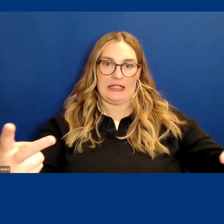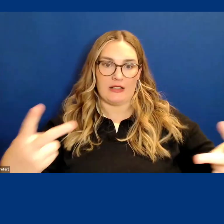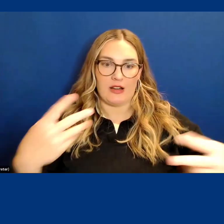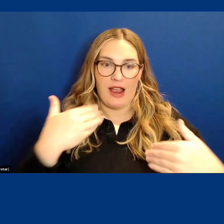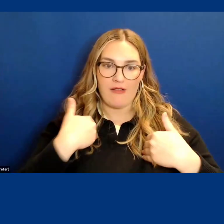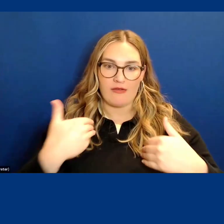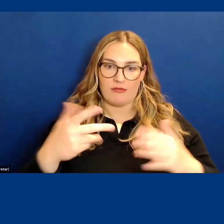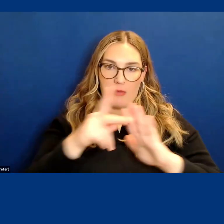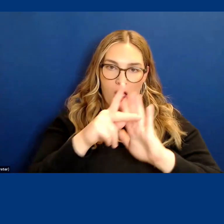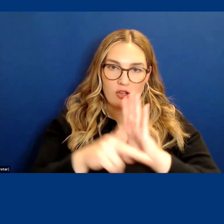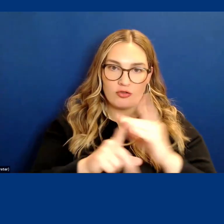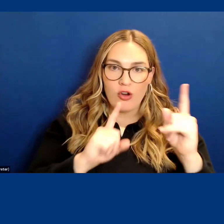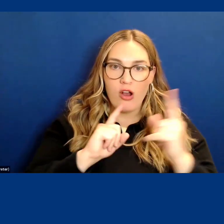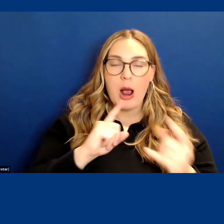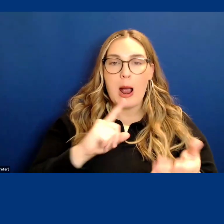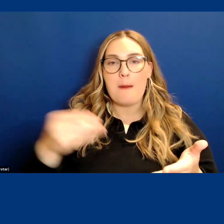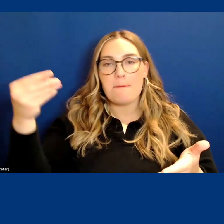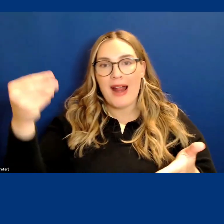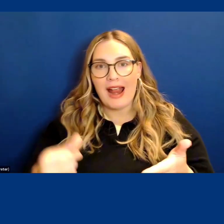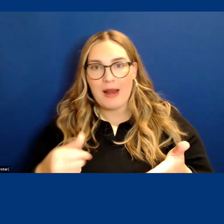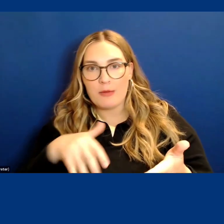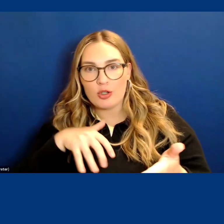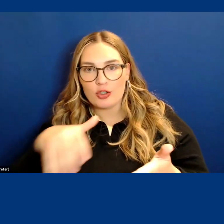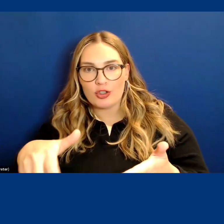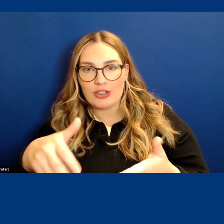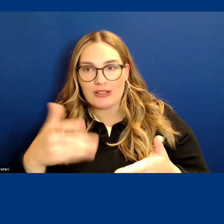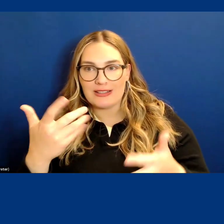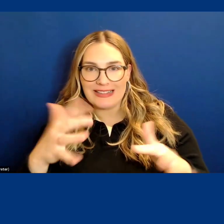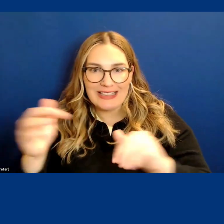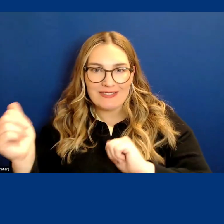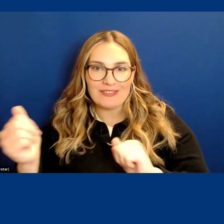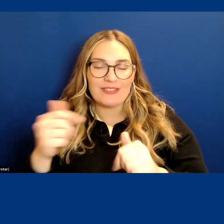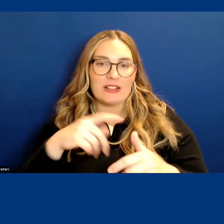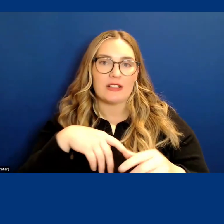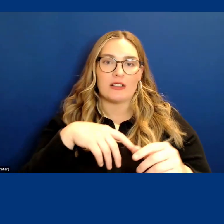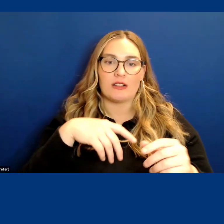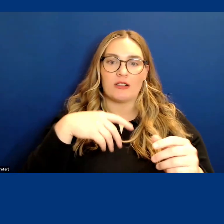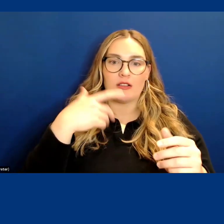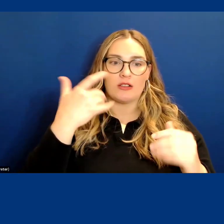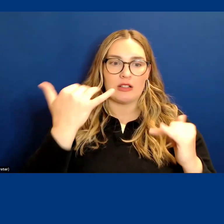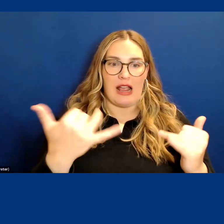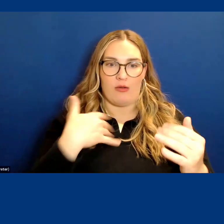like paid maternity leave and all of these things, we're now shifting the focus to say, like, how does